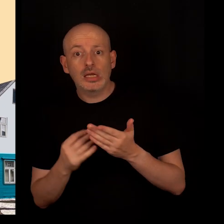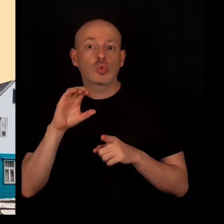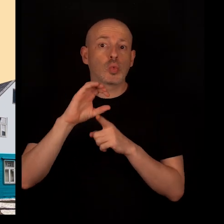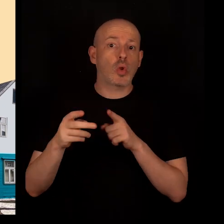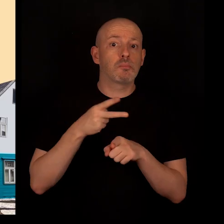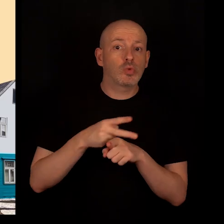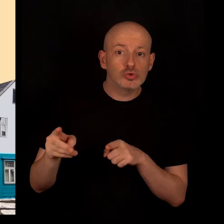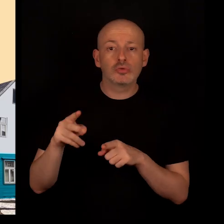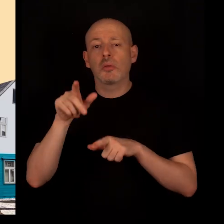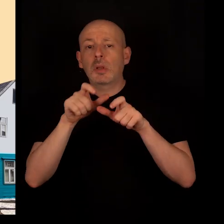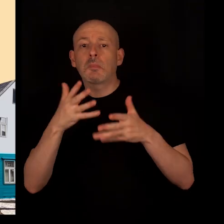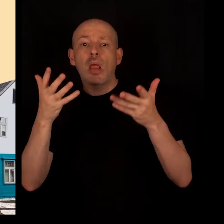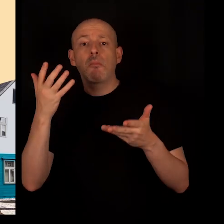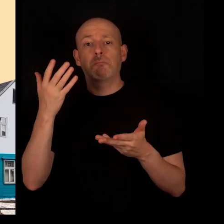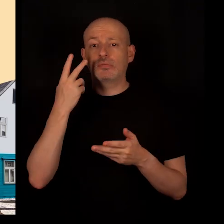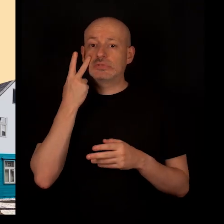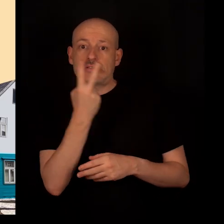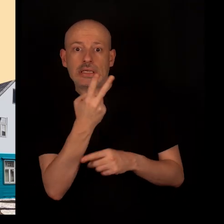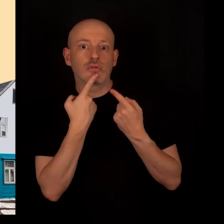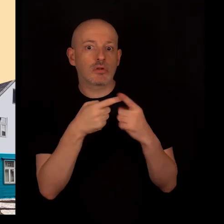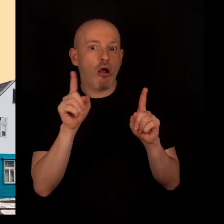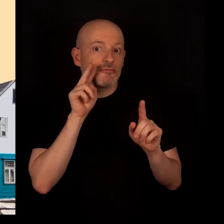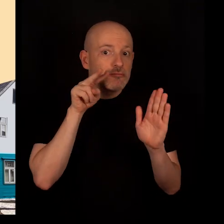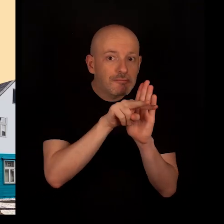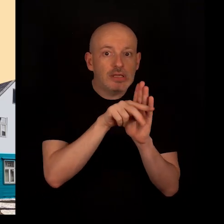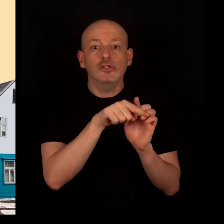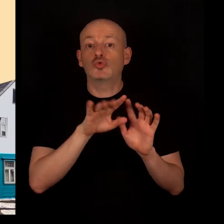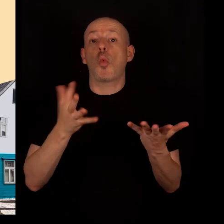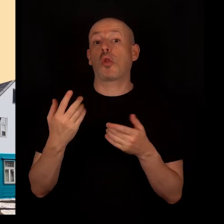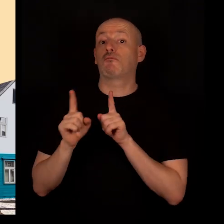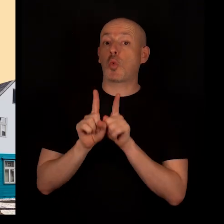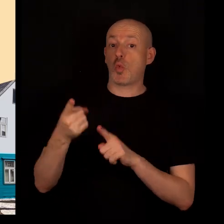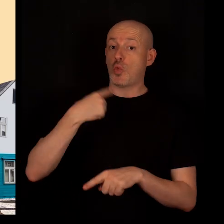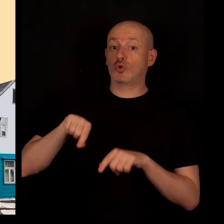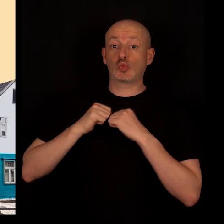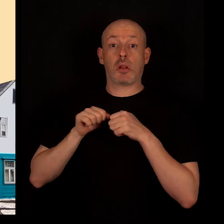and interested artists or cultural professionals, people that maybe are from the call for individual mobility